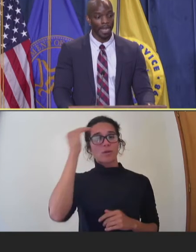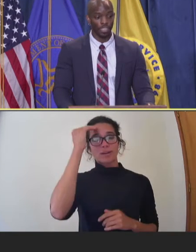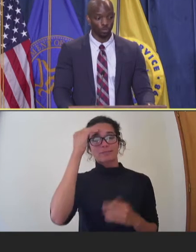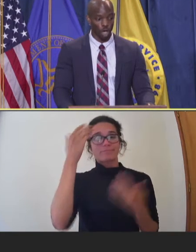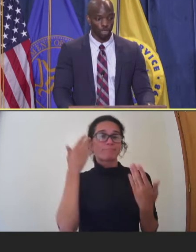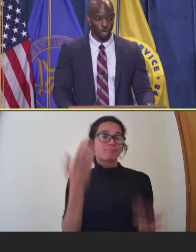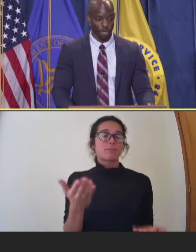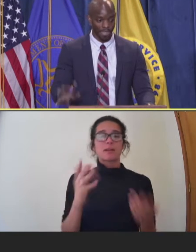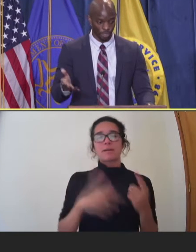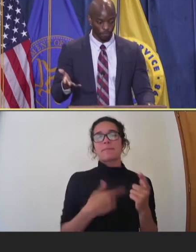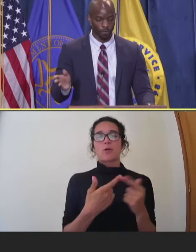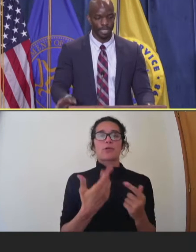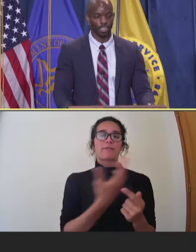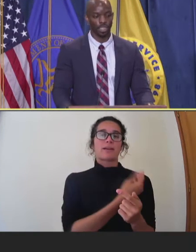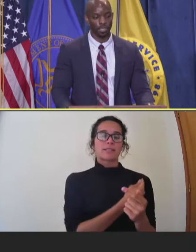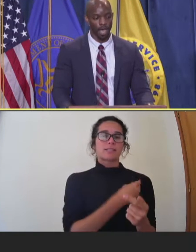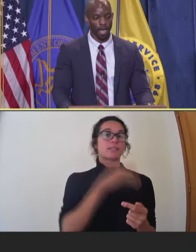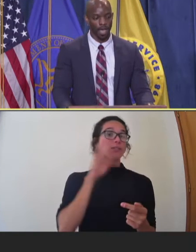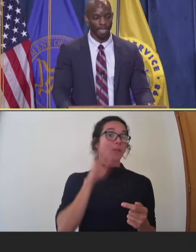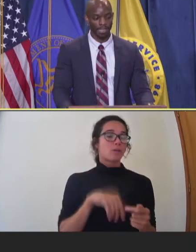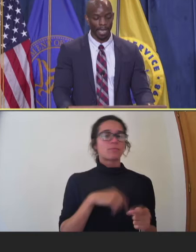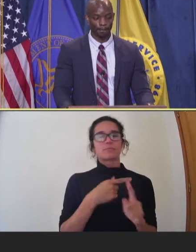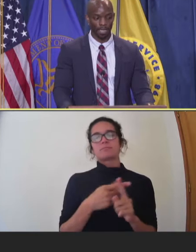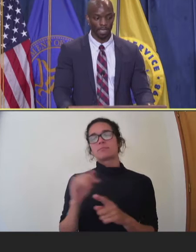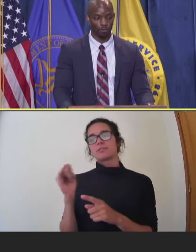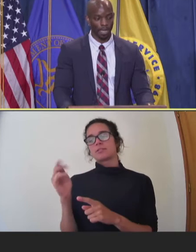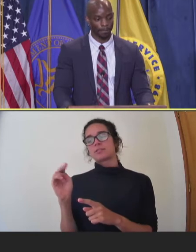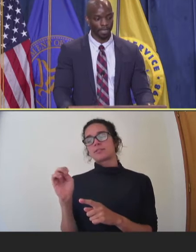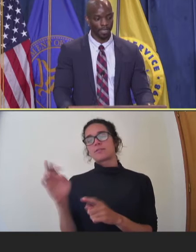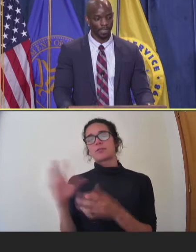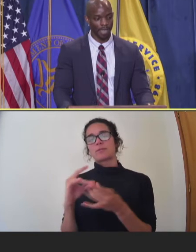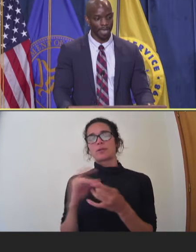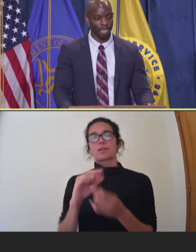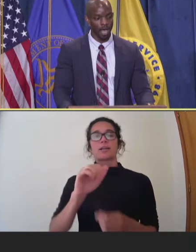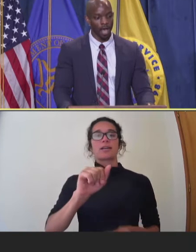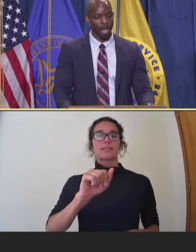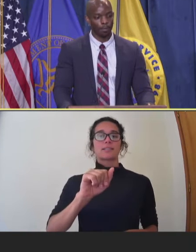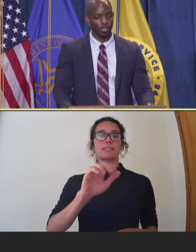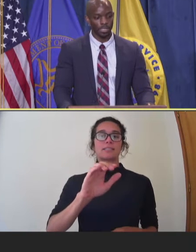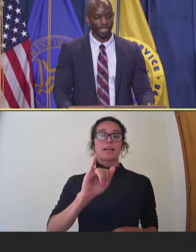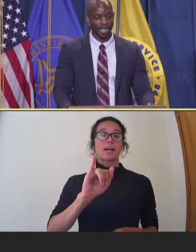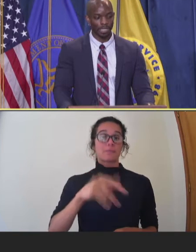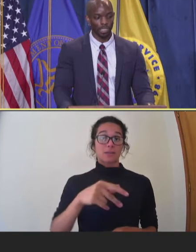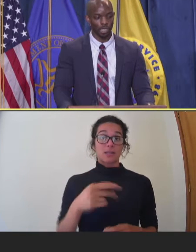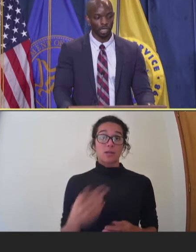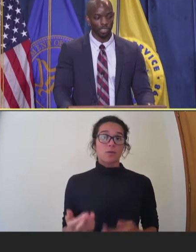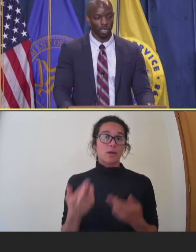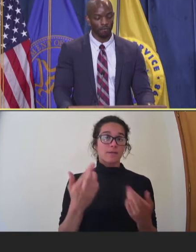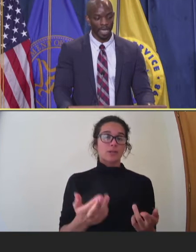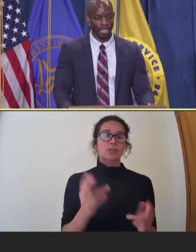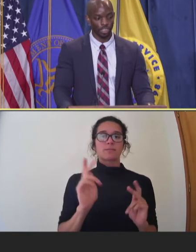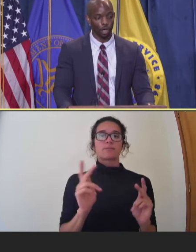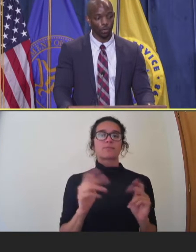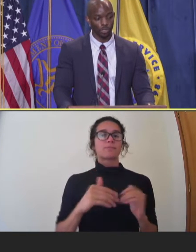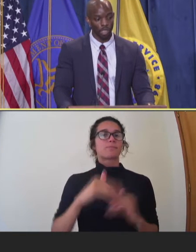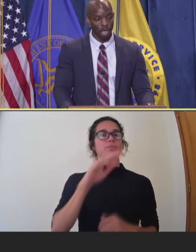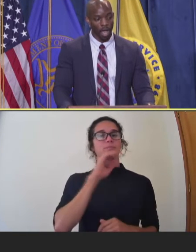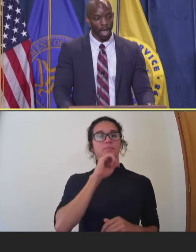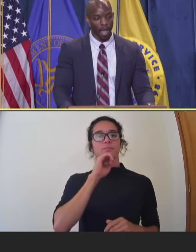as you all know, and as Jennifer mentioned, ACIP recommends that persons 18 years of age and older